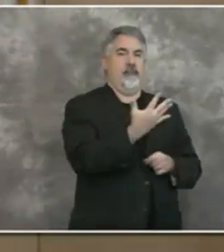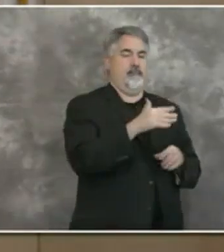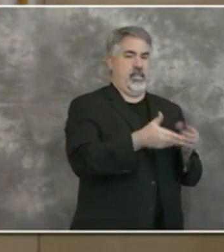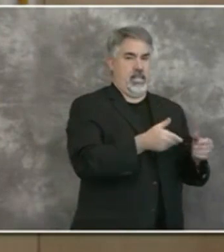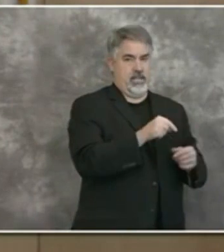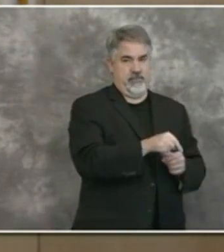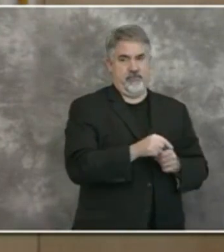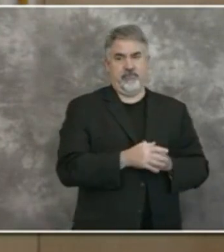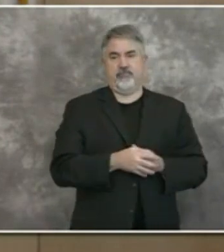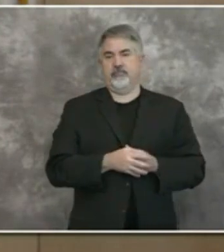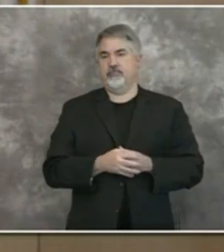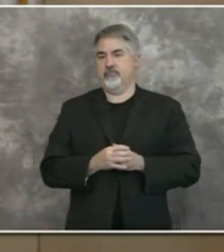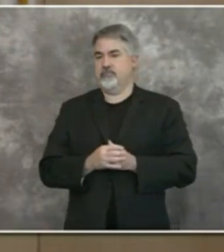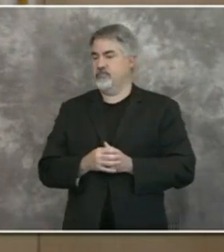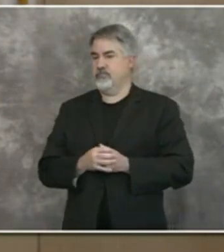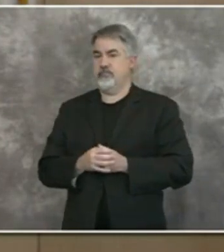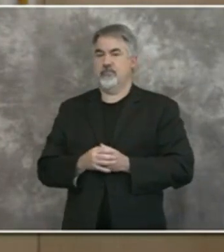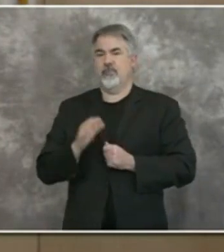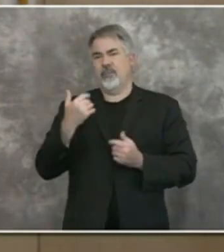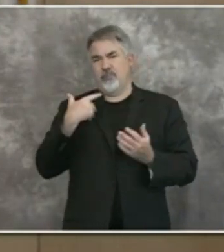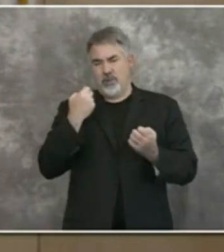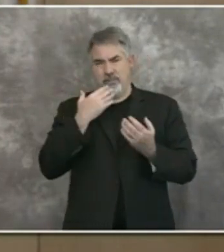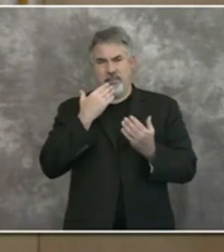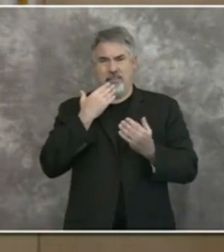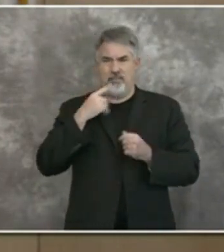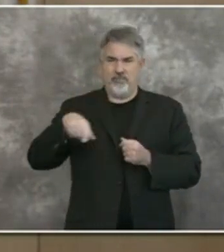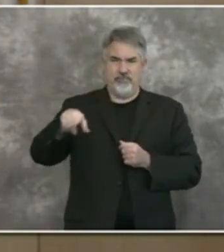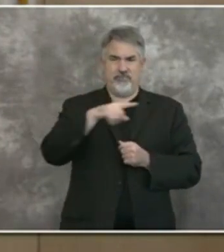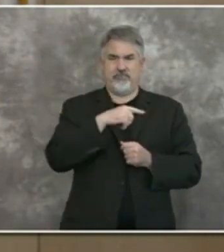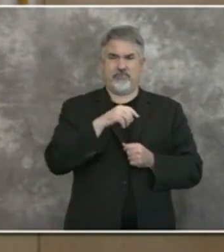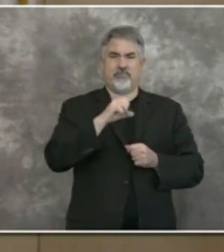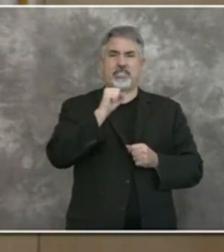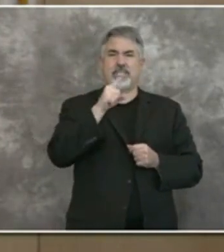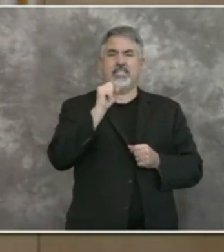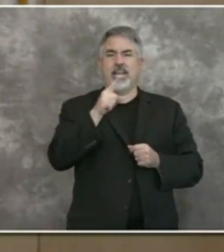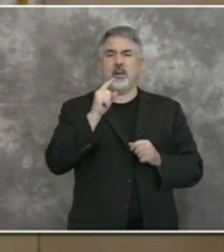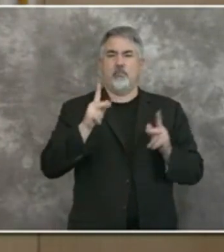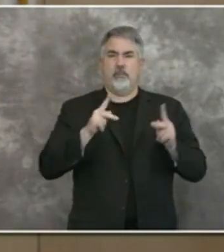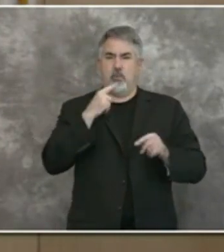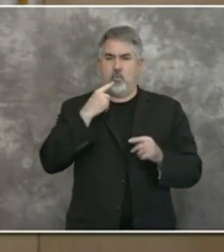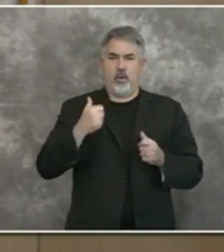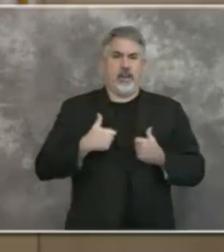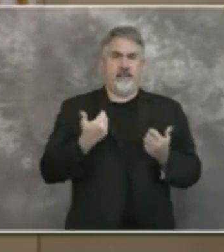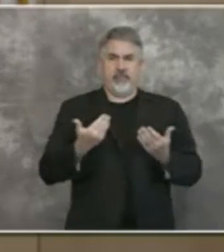IN COMMUNITY SETTING LOCATIONS WHICH INCLUDES 241 CASES AND 5